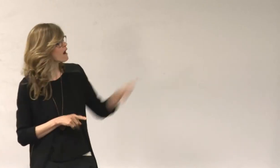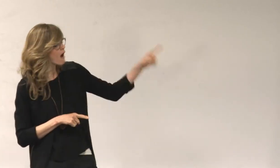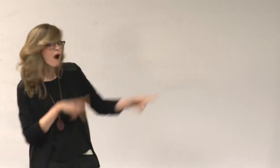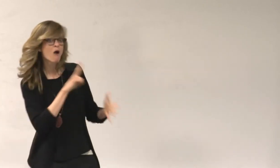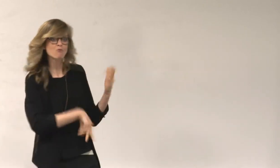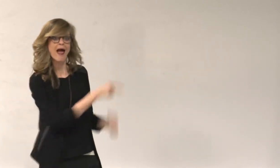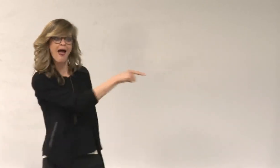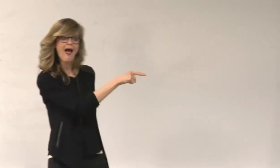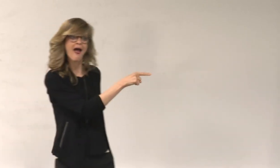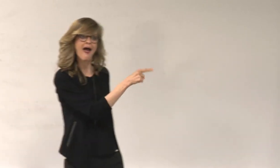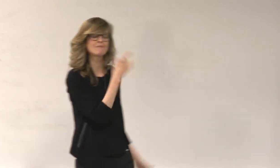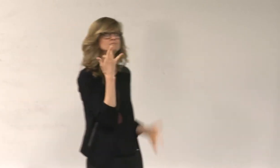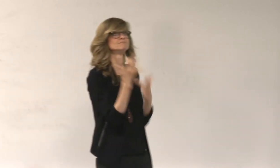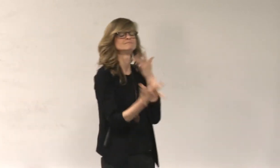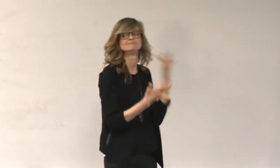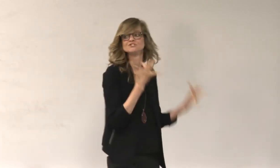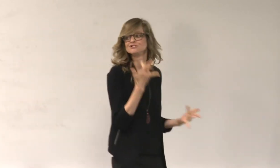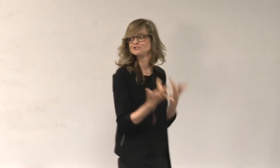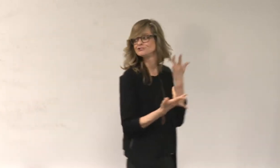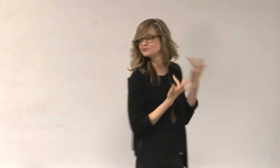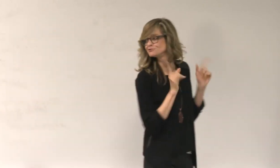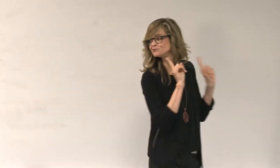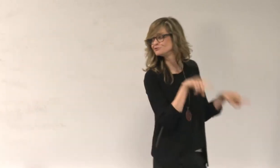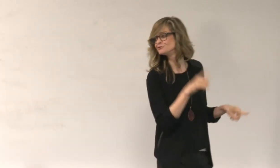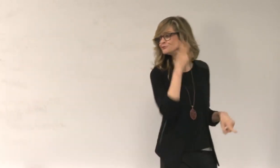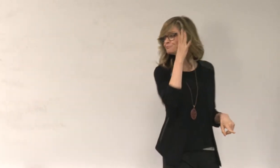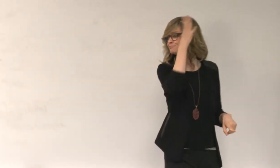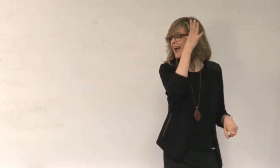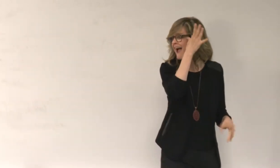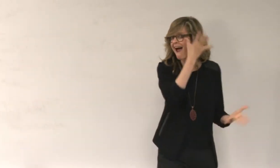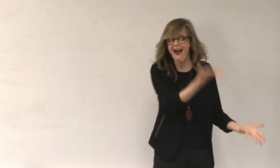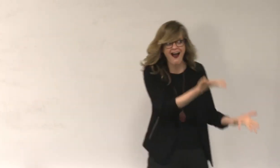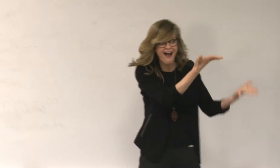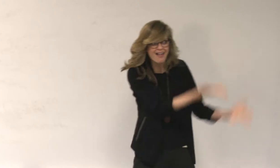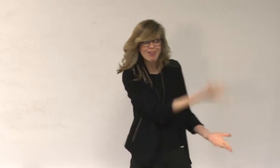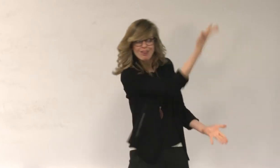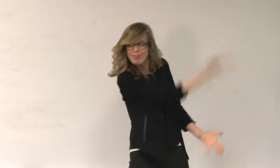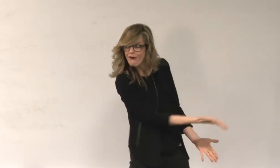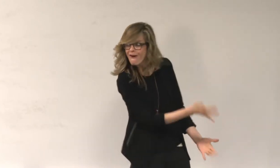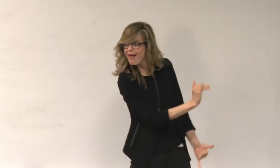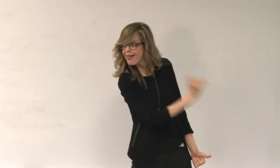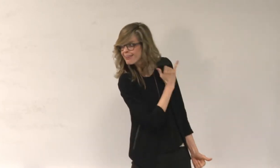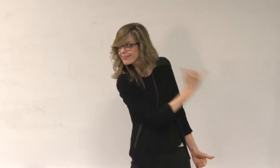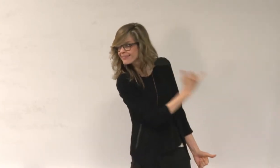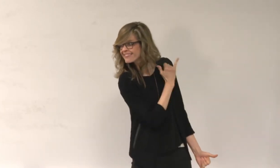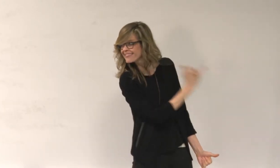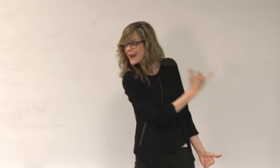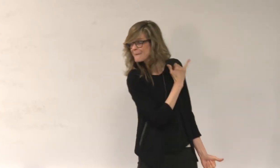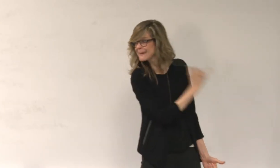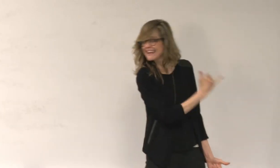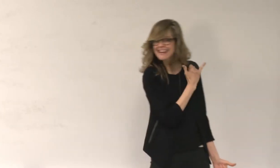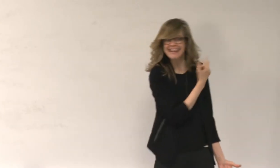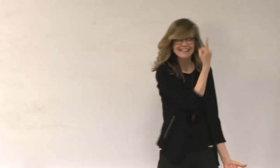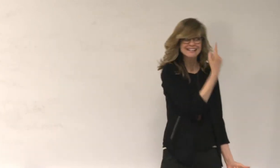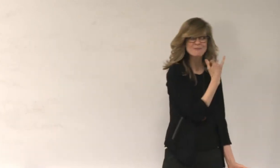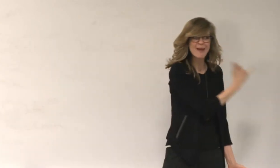PRIOR TO THAT. AND I WAS SO EXCITED WHEN I READ THIS. I WENT TO MY PARENTS AND I SHOWED THEM AND I SAID, "LOOK, SOMEONE IS JUST LIKE ME."